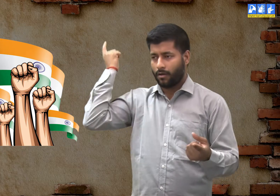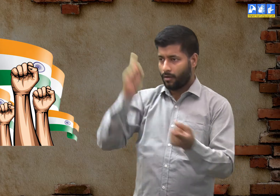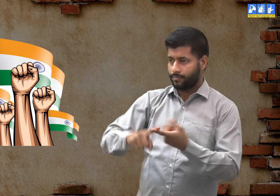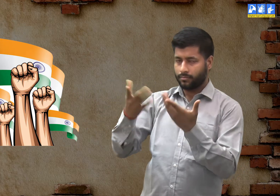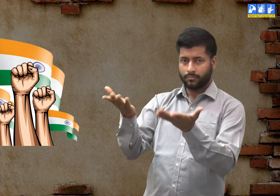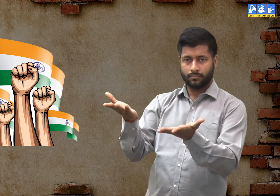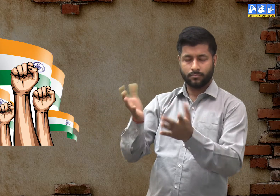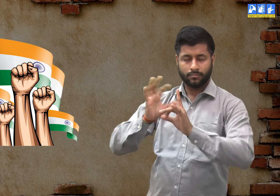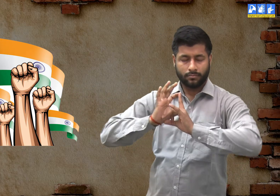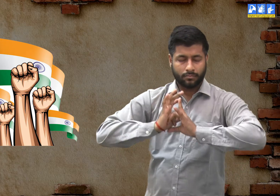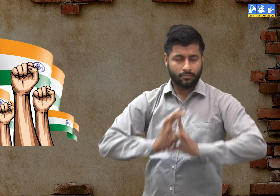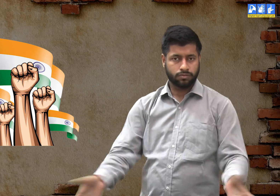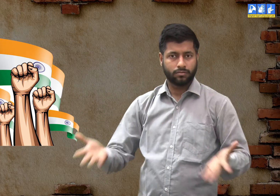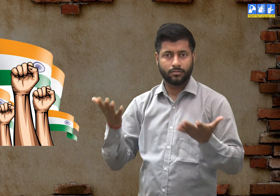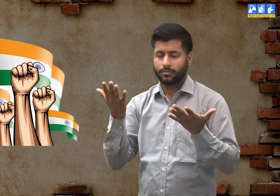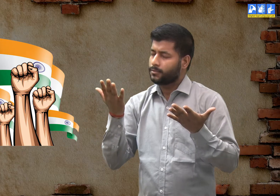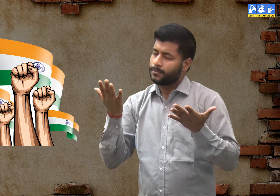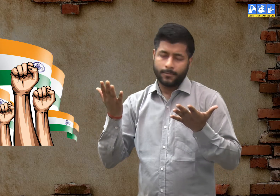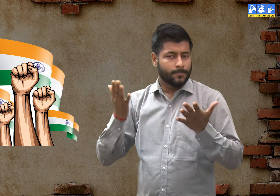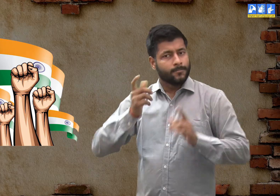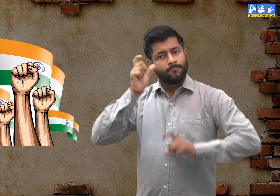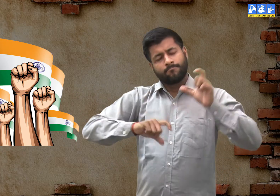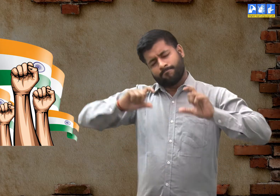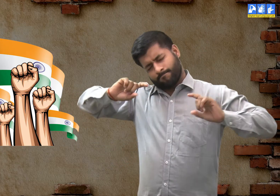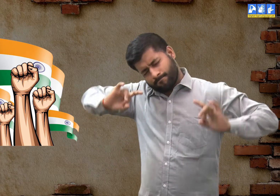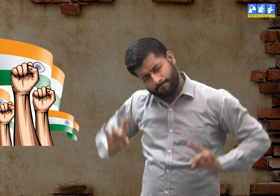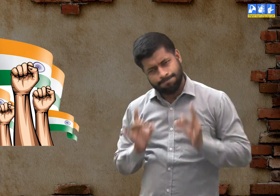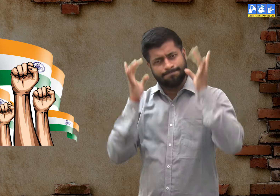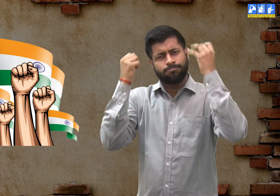It encouraged many more to strenuously participate